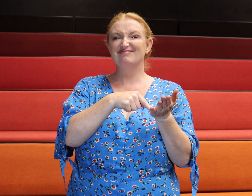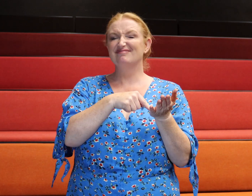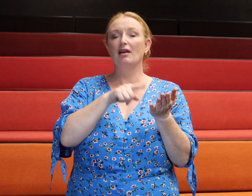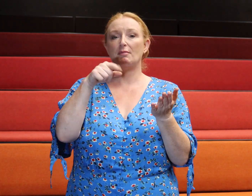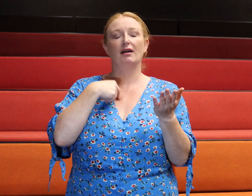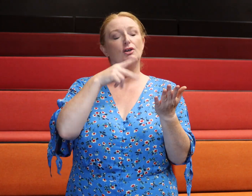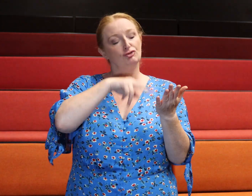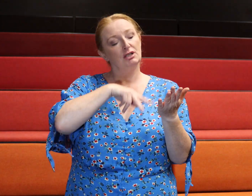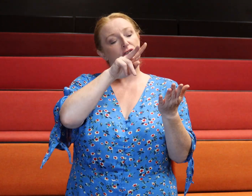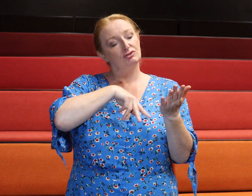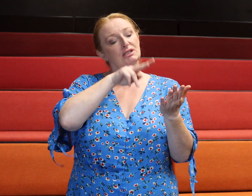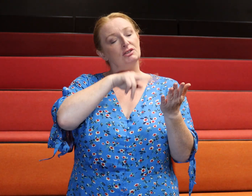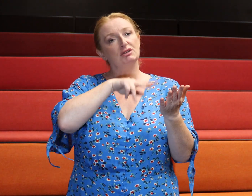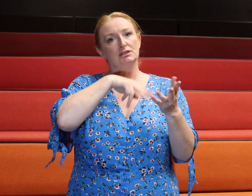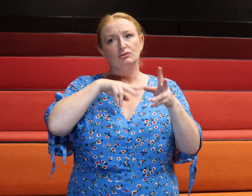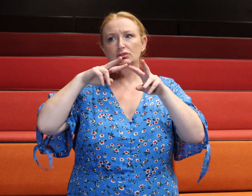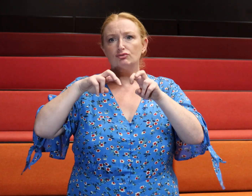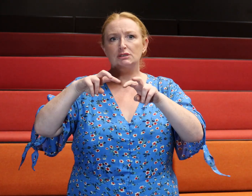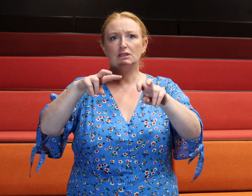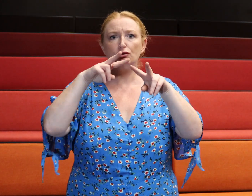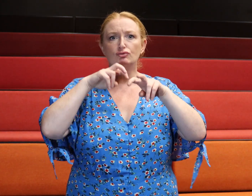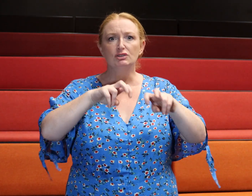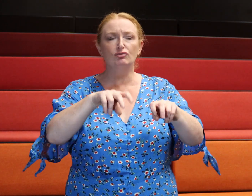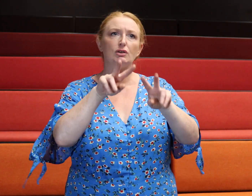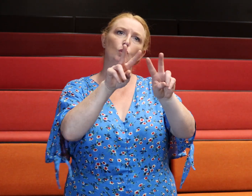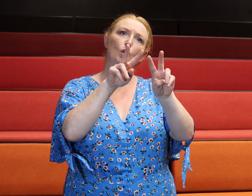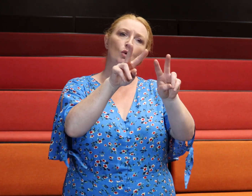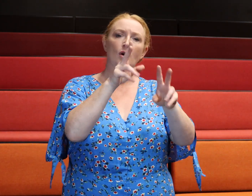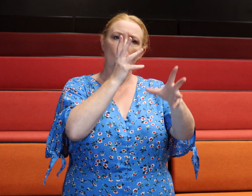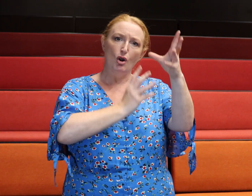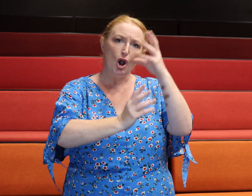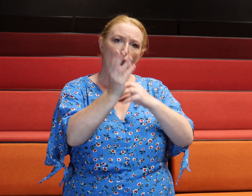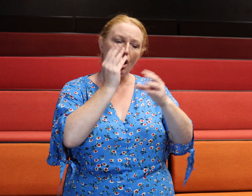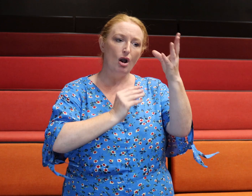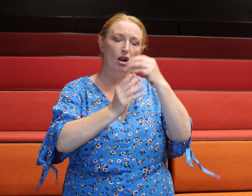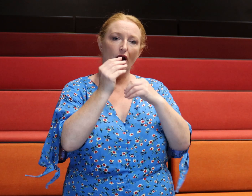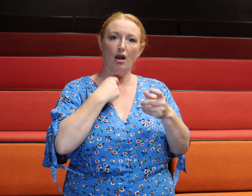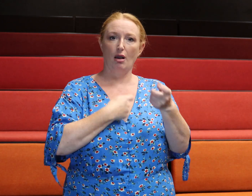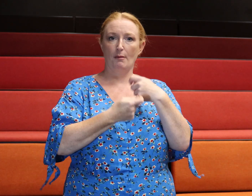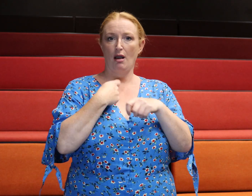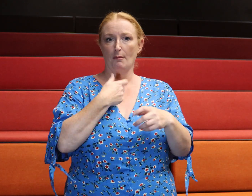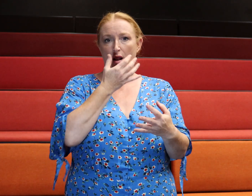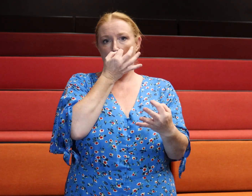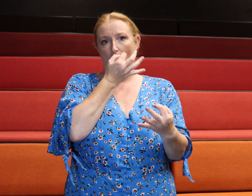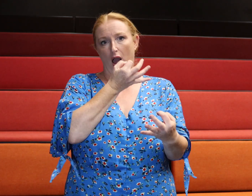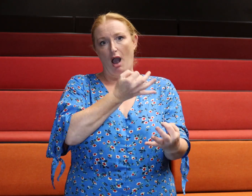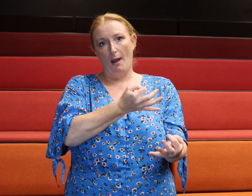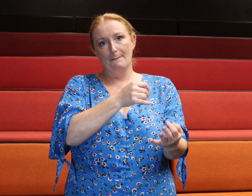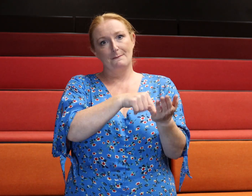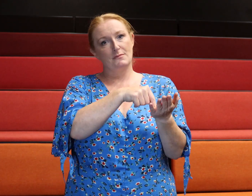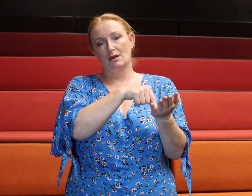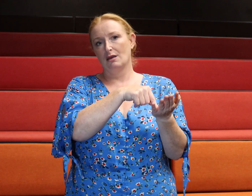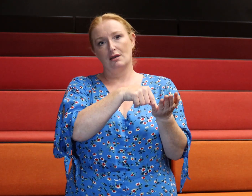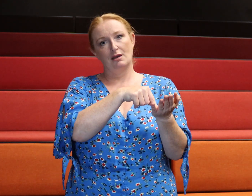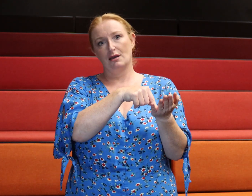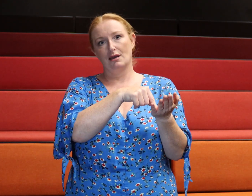The more I read the script, more I do the research, the more I learn about the characters, the more I fall in love with it as a piece of art,